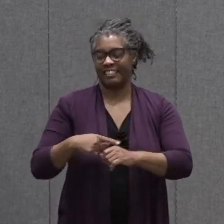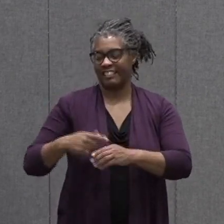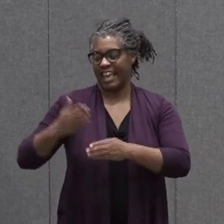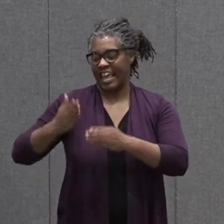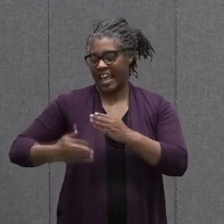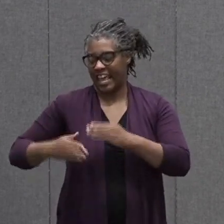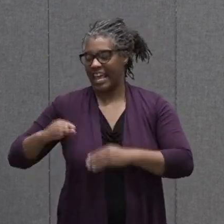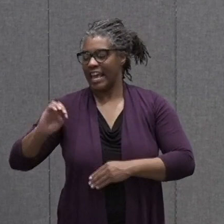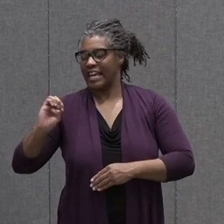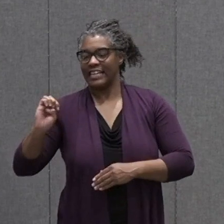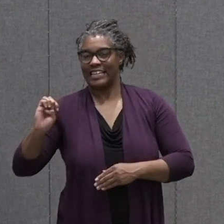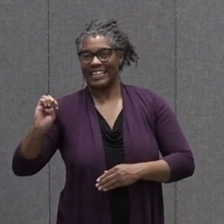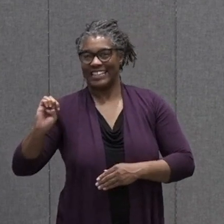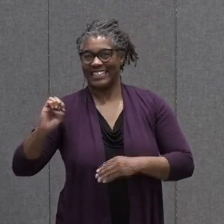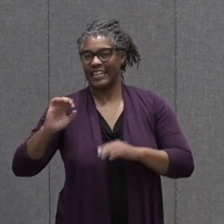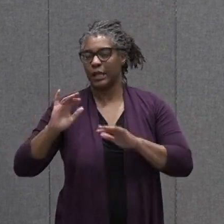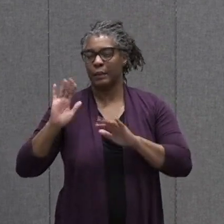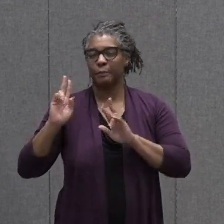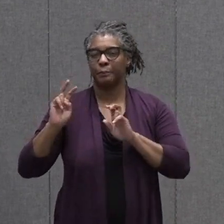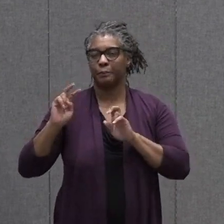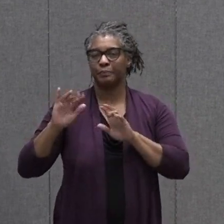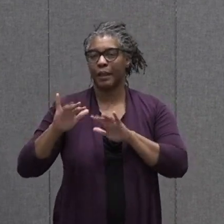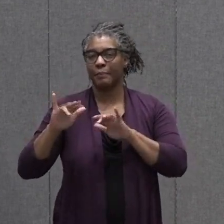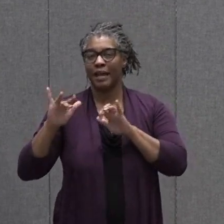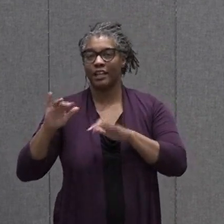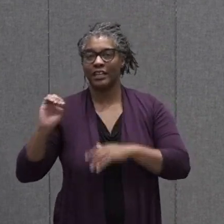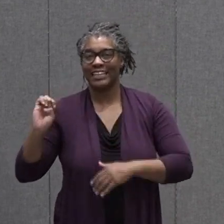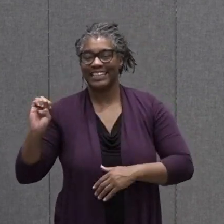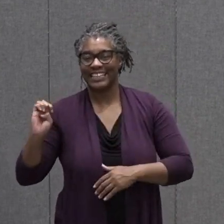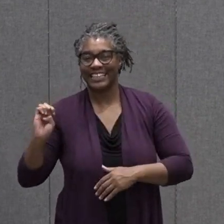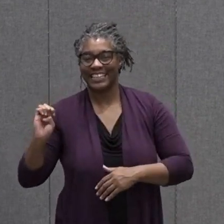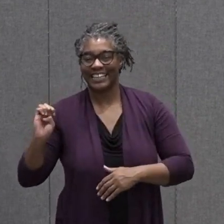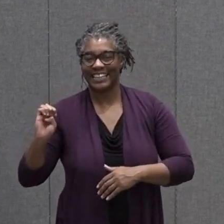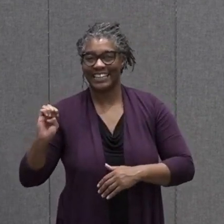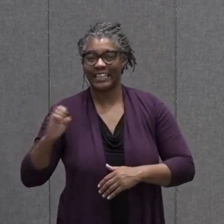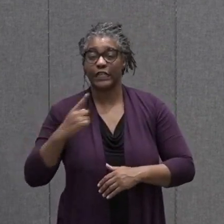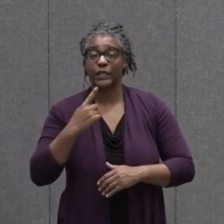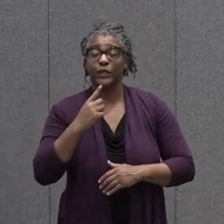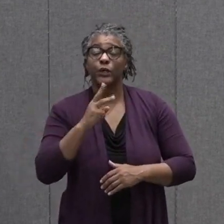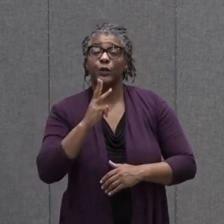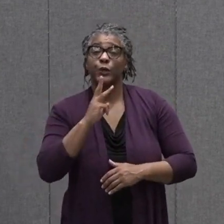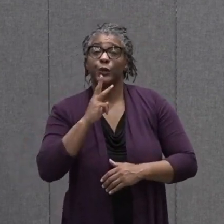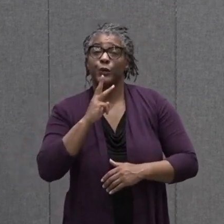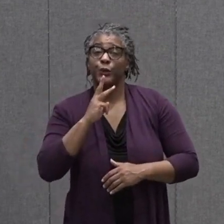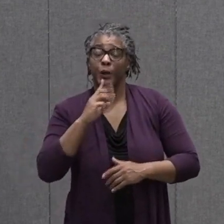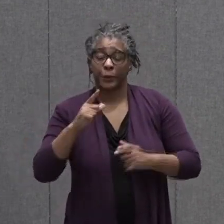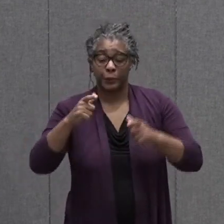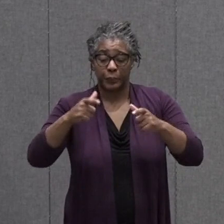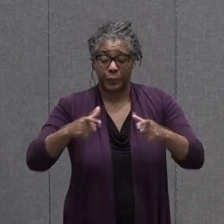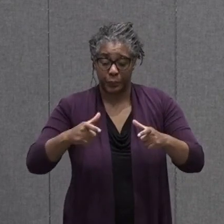L-a-kuh, lake. Lake and shake rhyme.